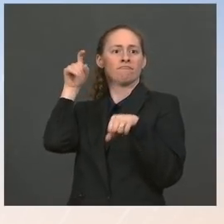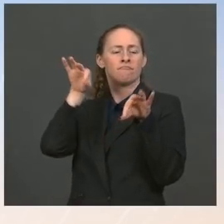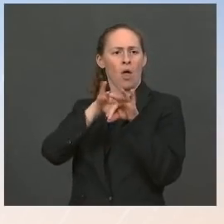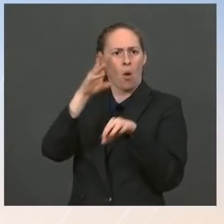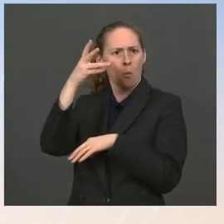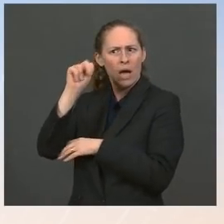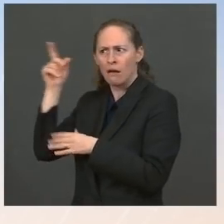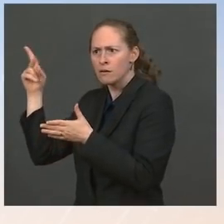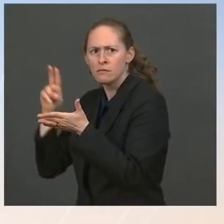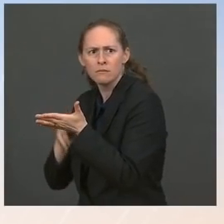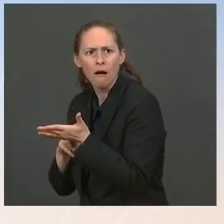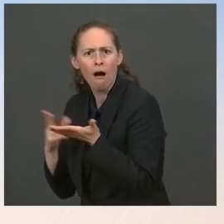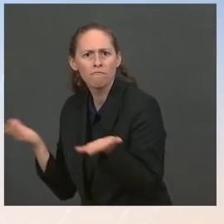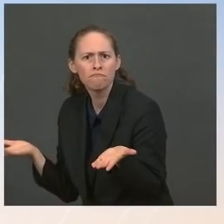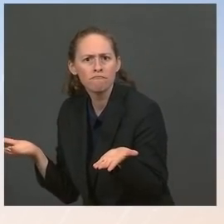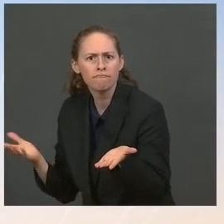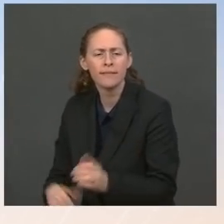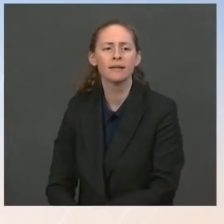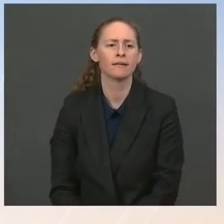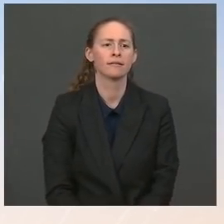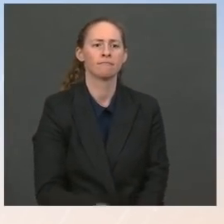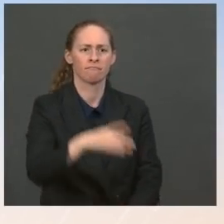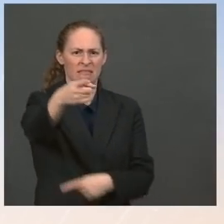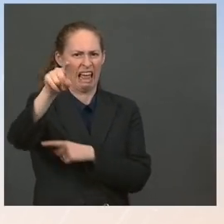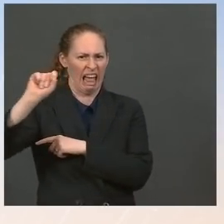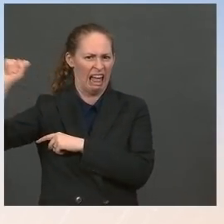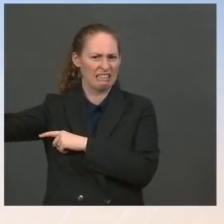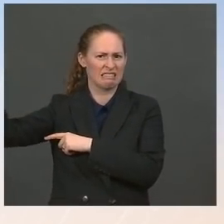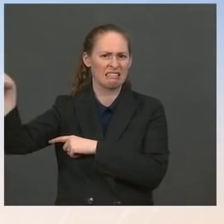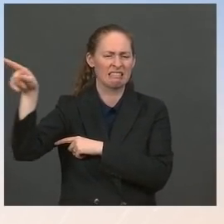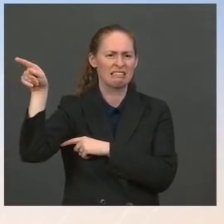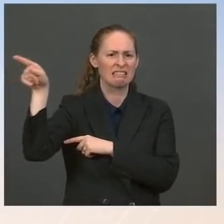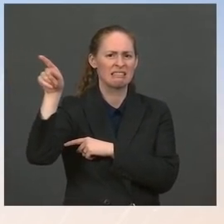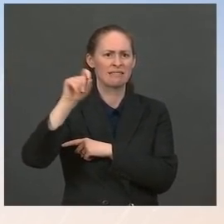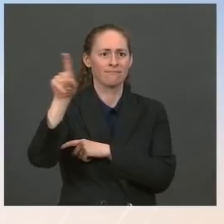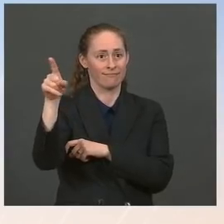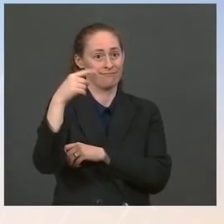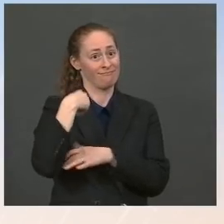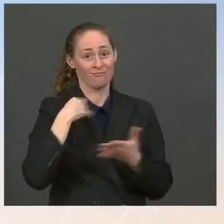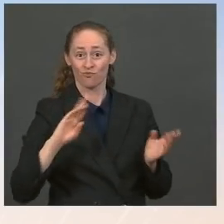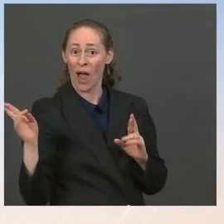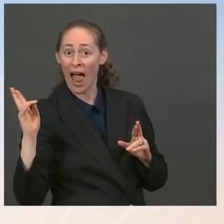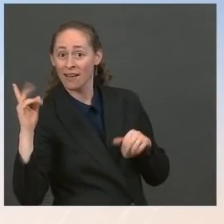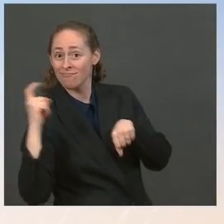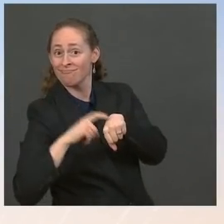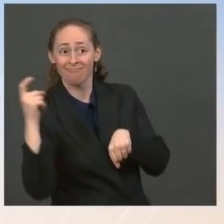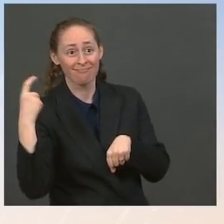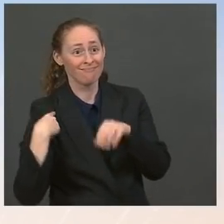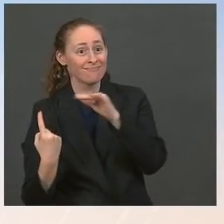to my White House colleagues on that, but I'll tell you that I'll be there with bells on. The Press: But he has not signed the bill yet, right? Secretary Buttigieg: No.